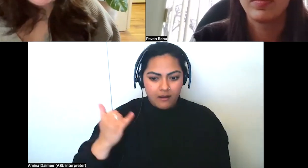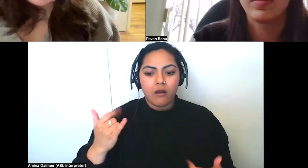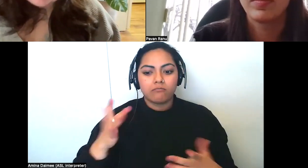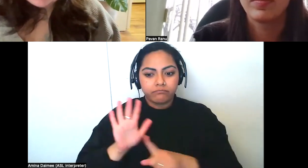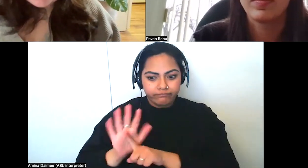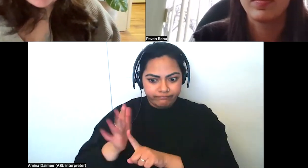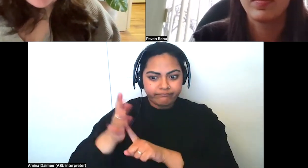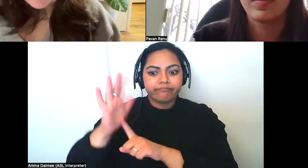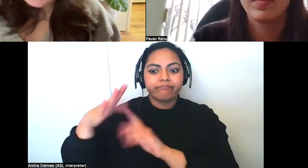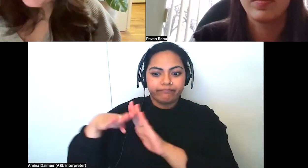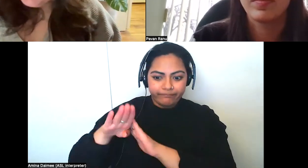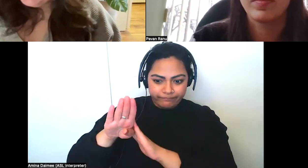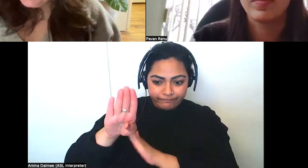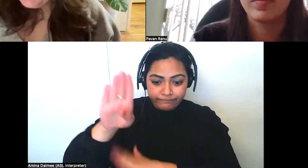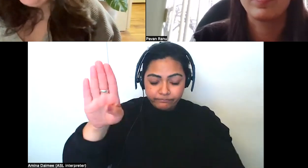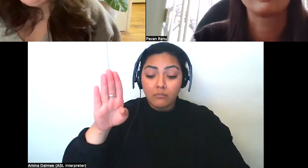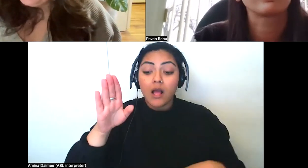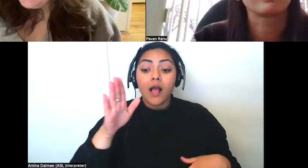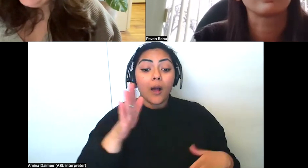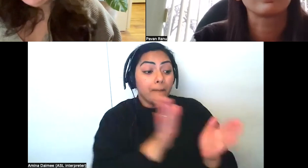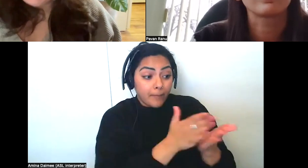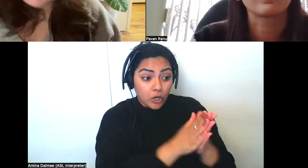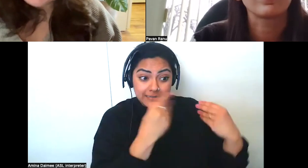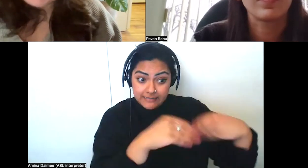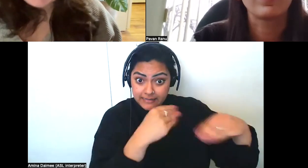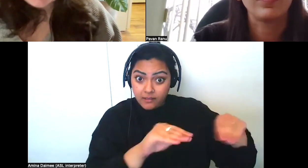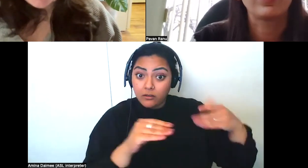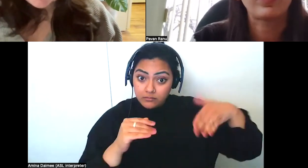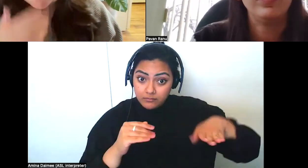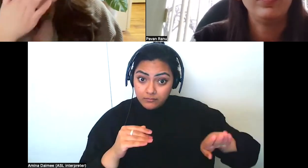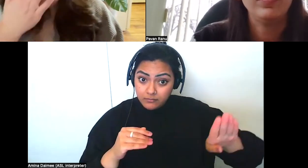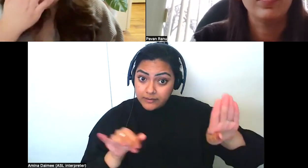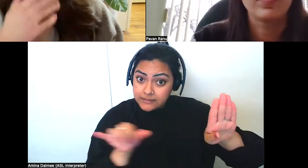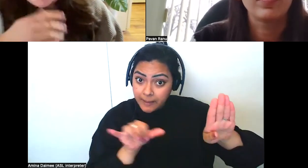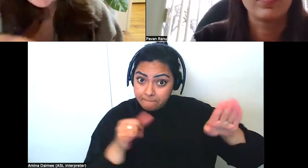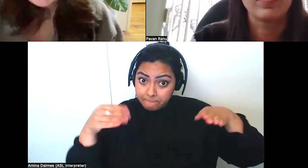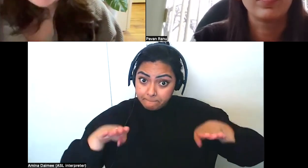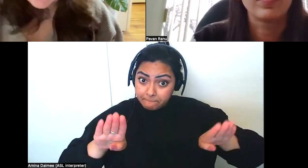Really interesting question. I think the implication here is that books are gonna